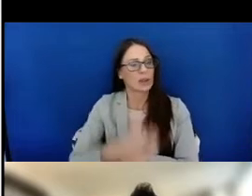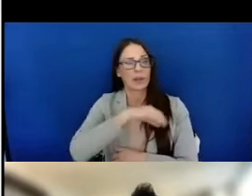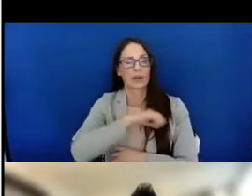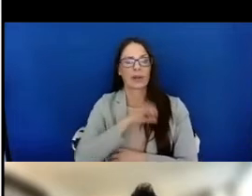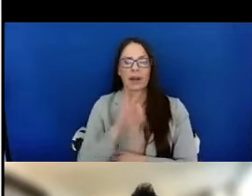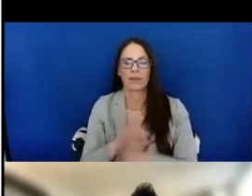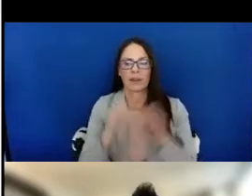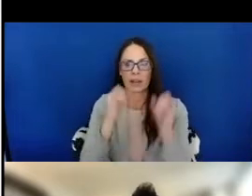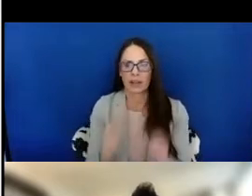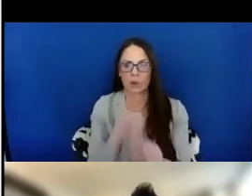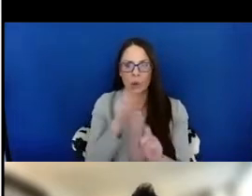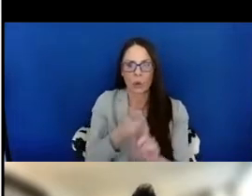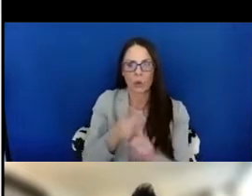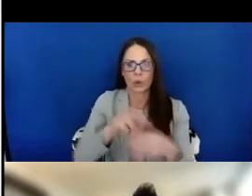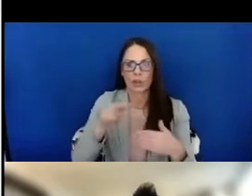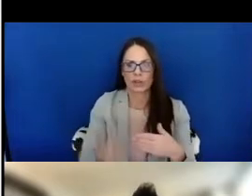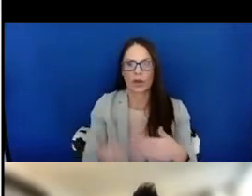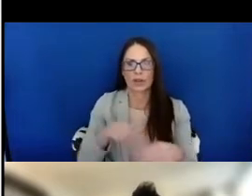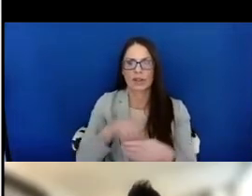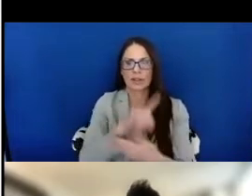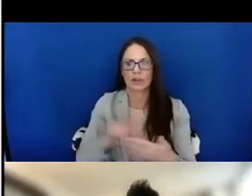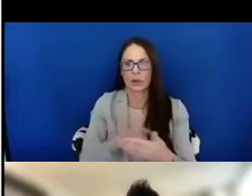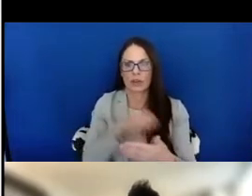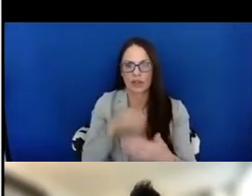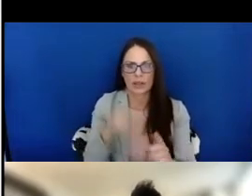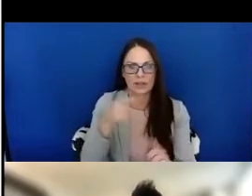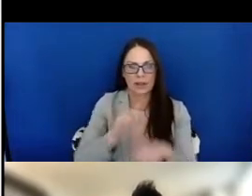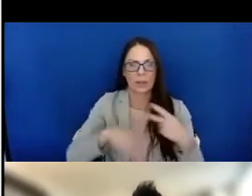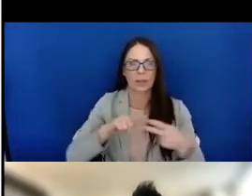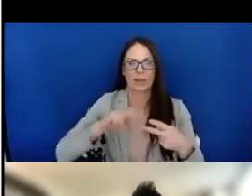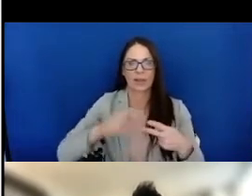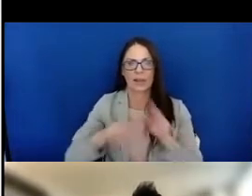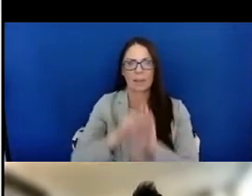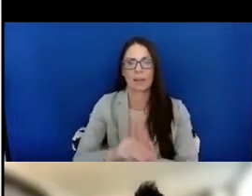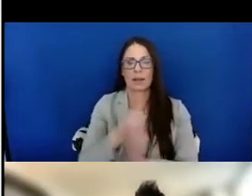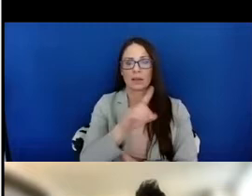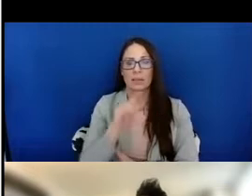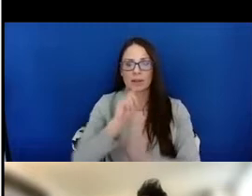that results in discrimination against them the second model disability is the form of